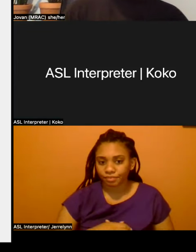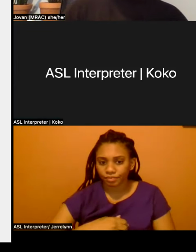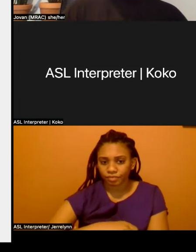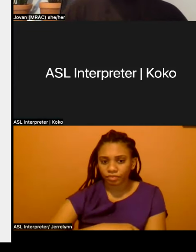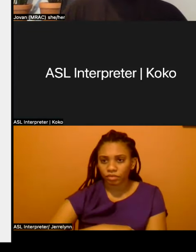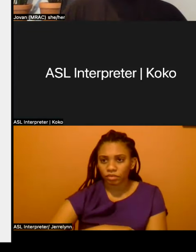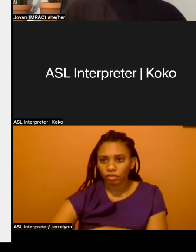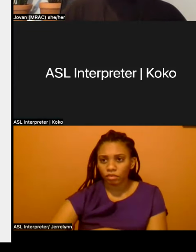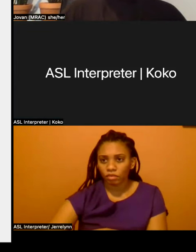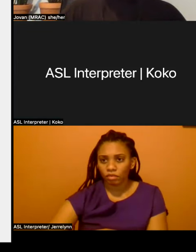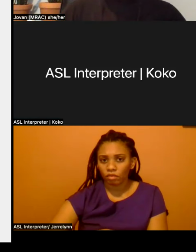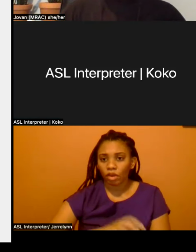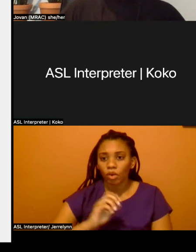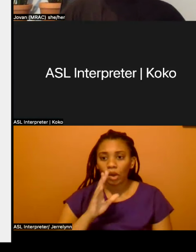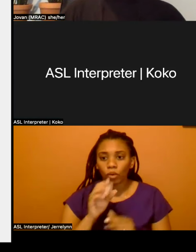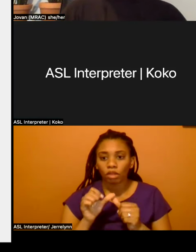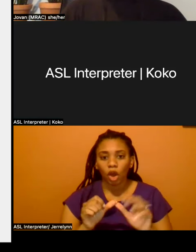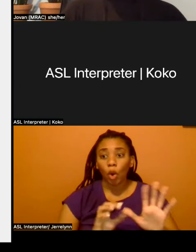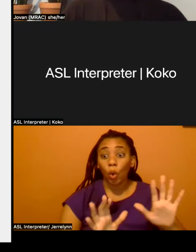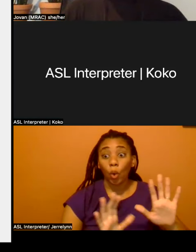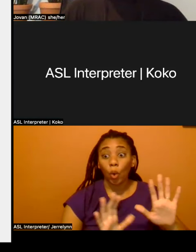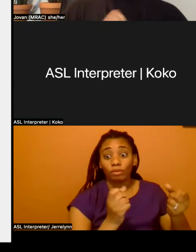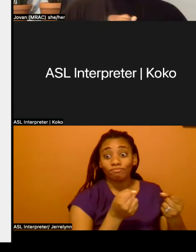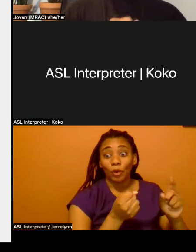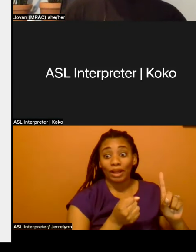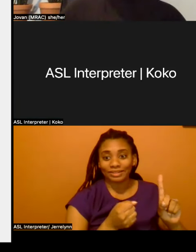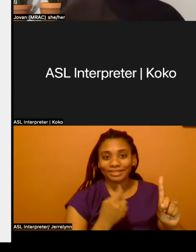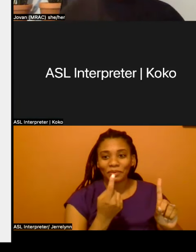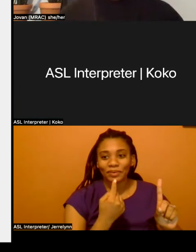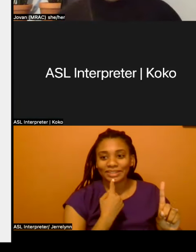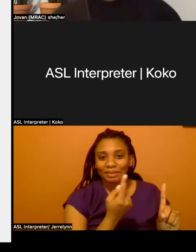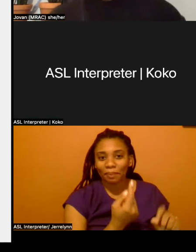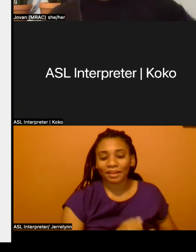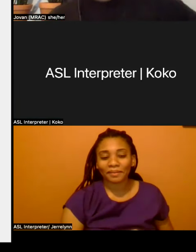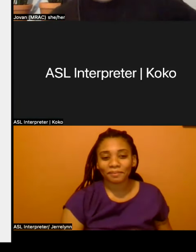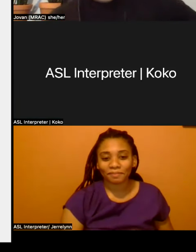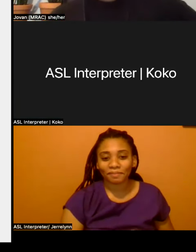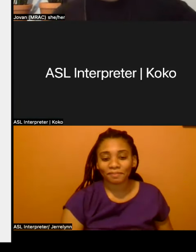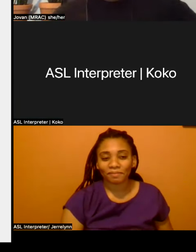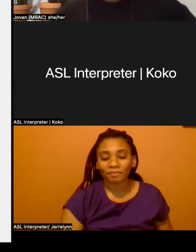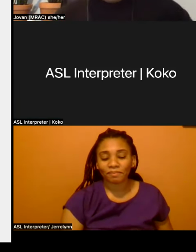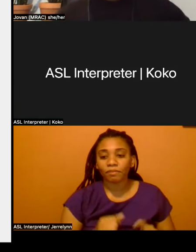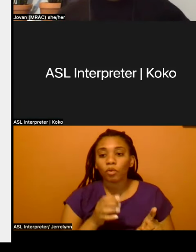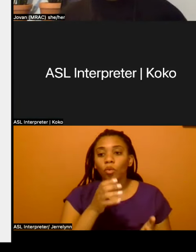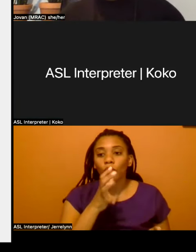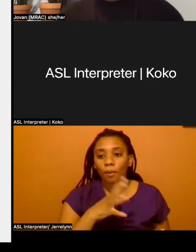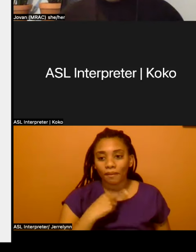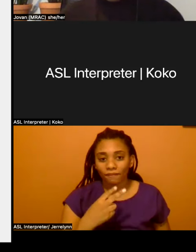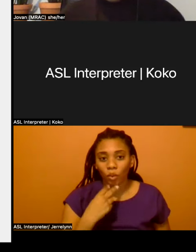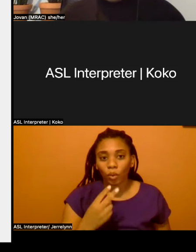All right, I'll move on. [Inquirer] Hello, sorry. No, I'll go back. Okay, go ahead. [Inquirer] If I was a Next Step finalist,